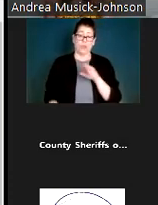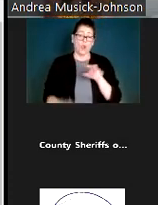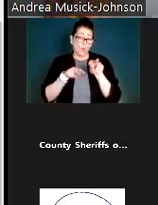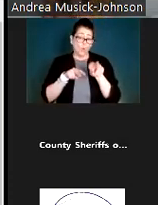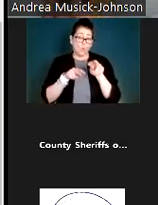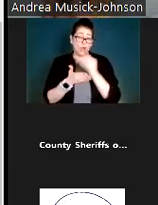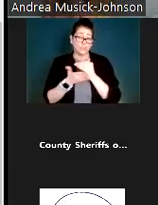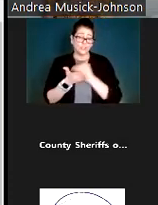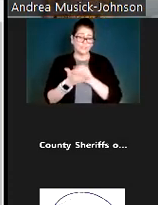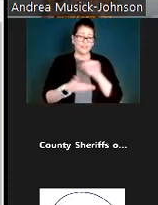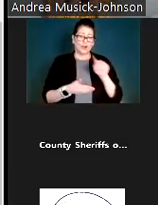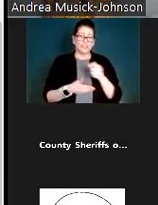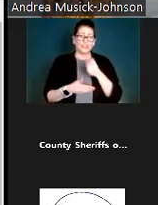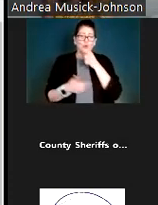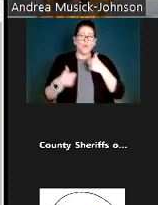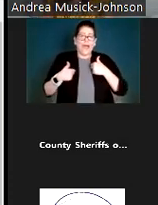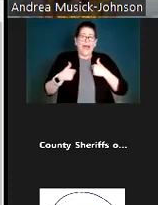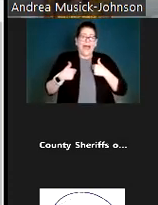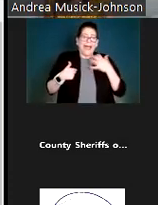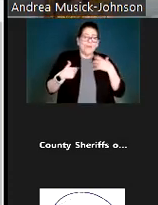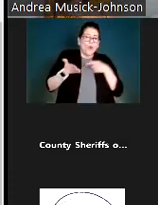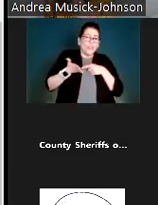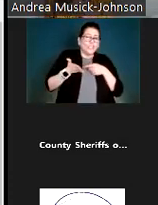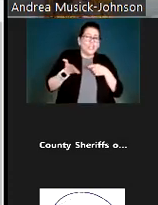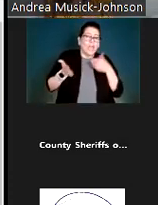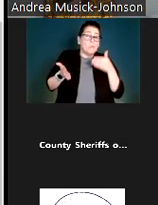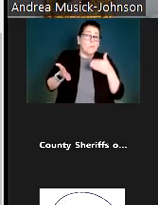I wanna keep tabs on by myself, without having to receive any type